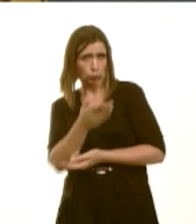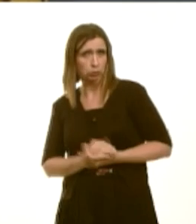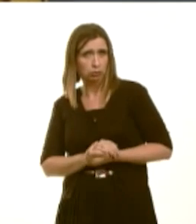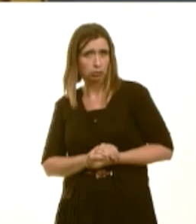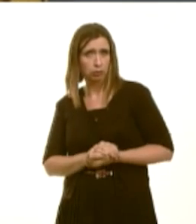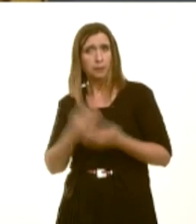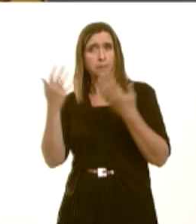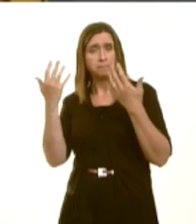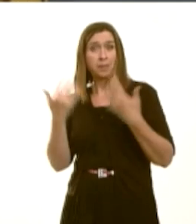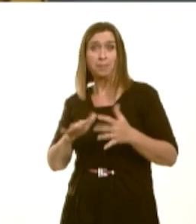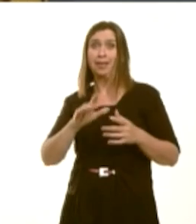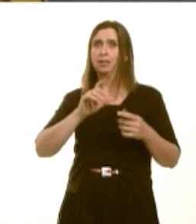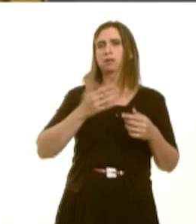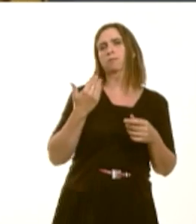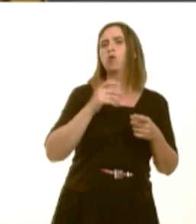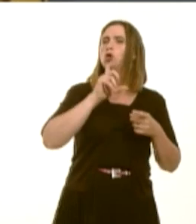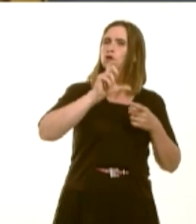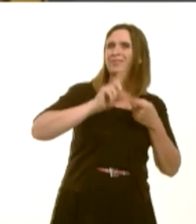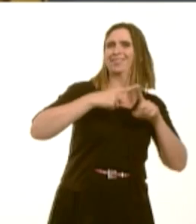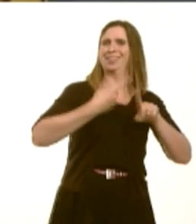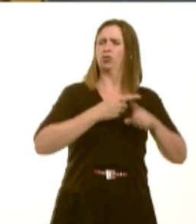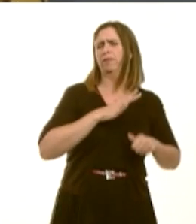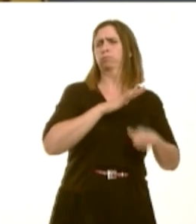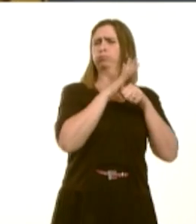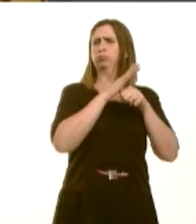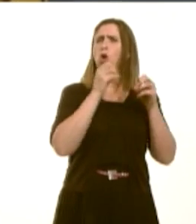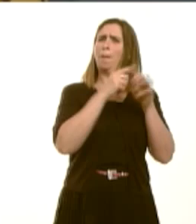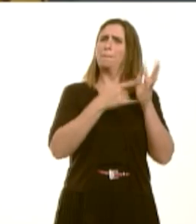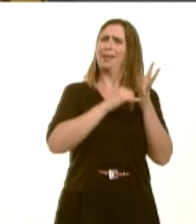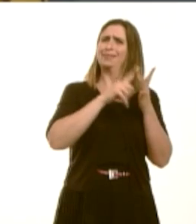the former chief executive of Betsi Cadwaladr University Local Health Board. My concern